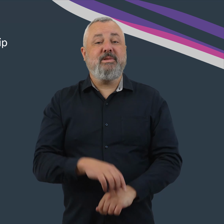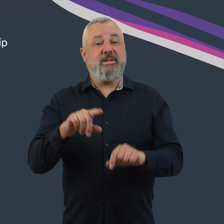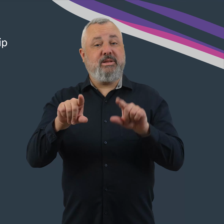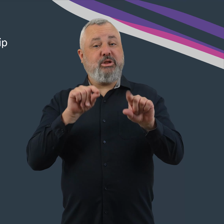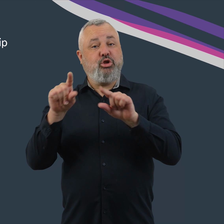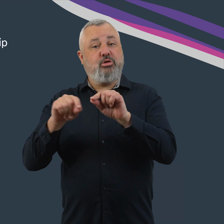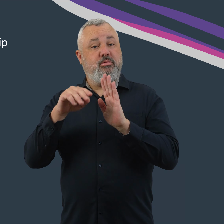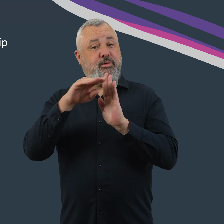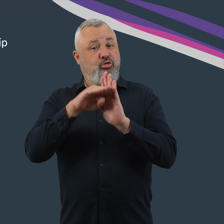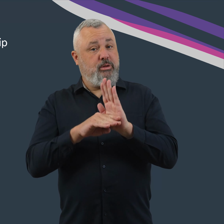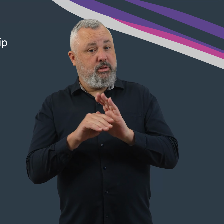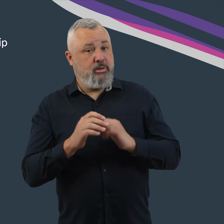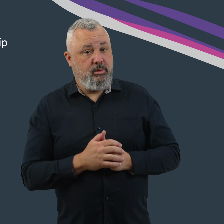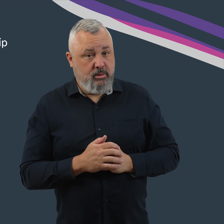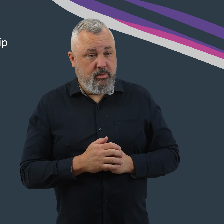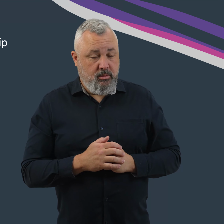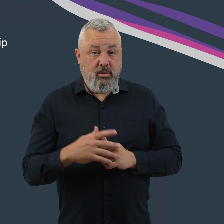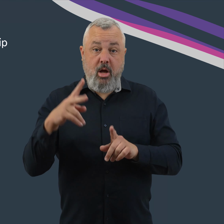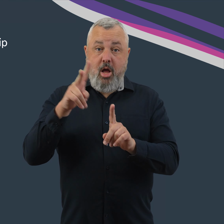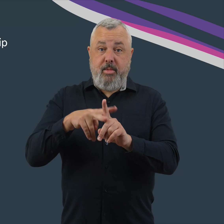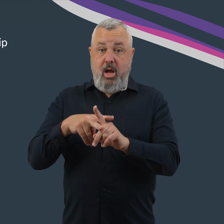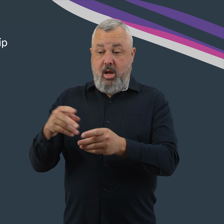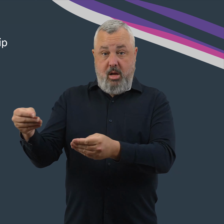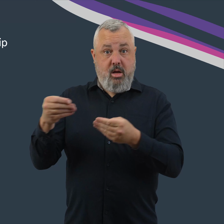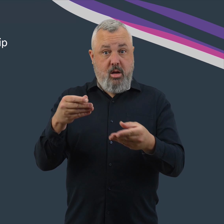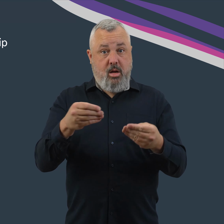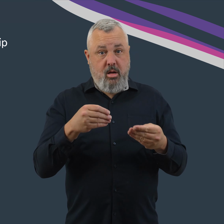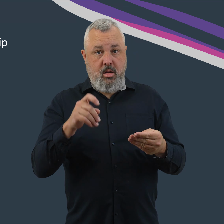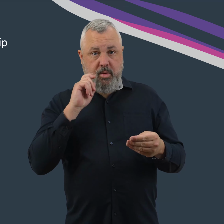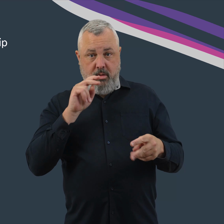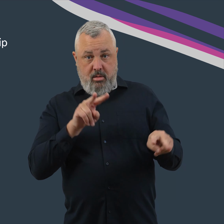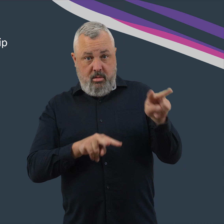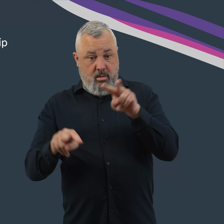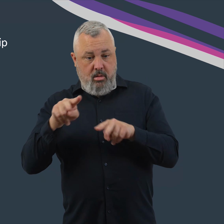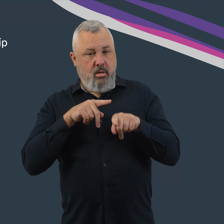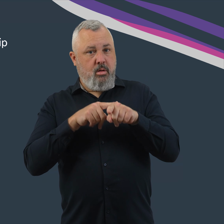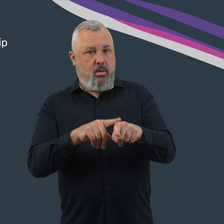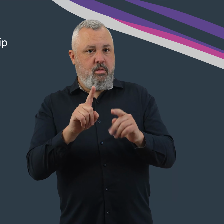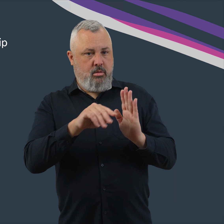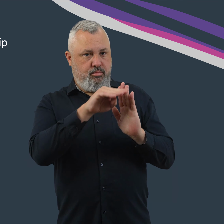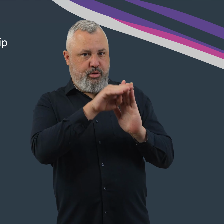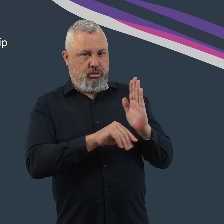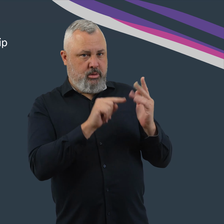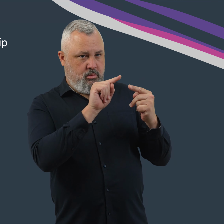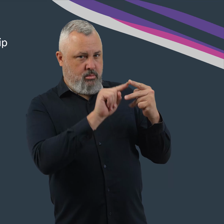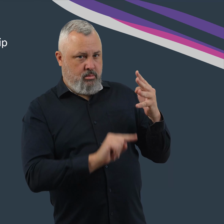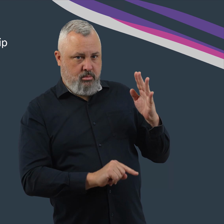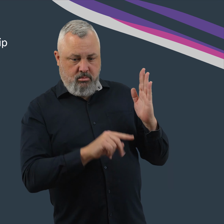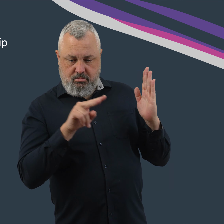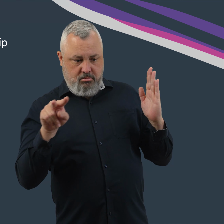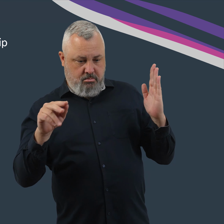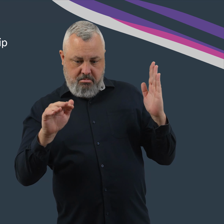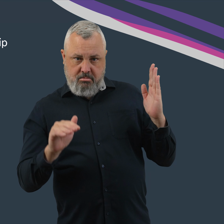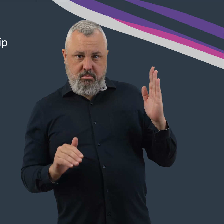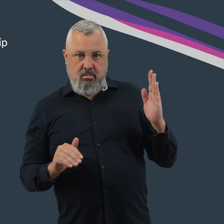The selection criteria Applications will be assessed against all the criteria below.